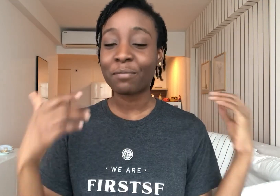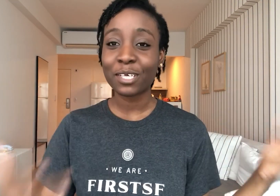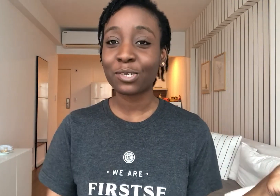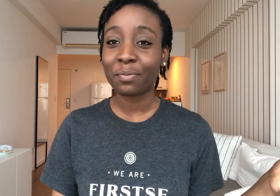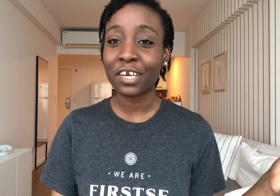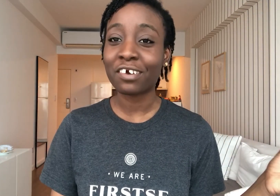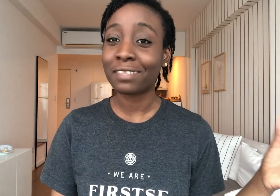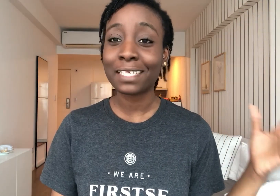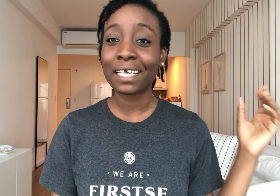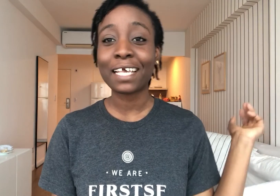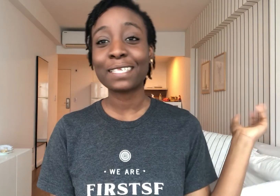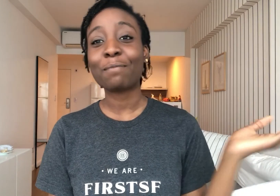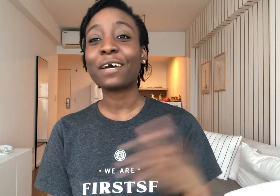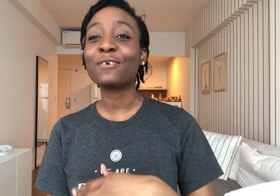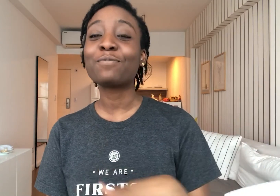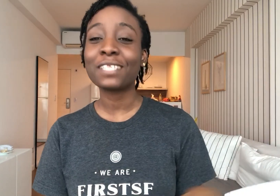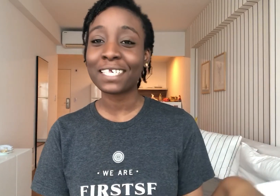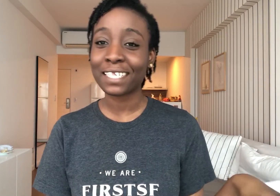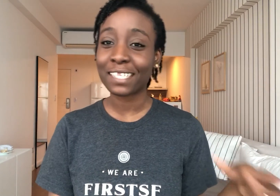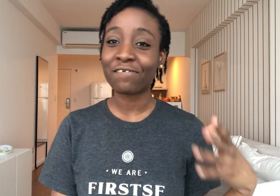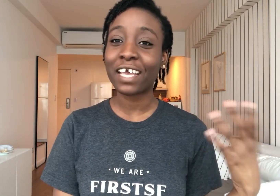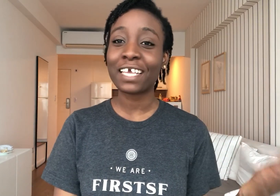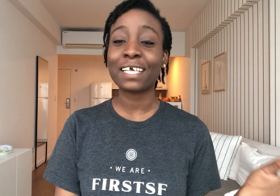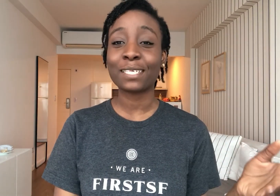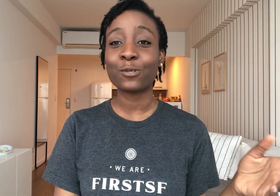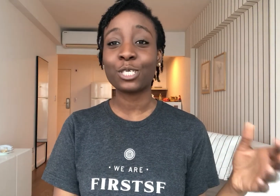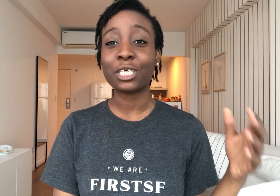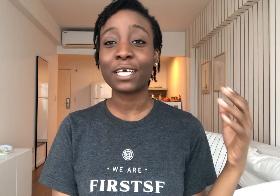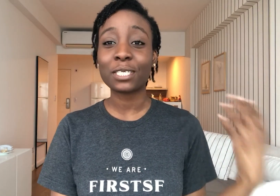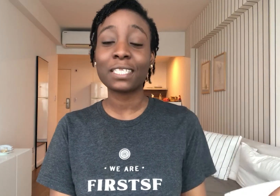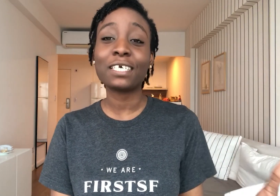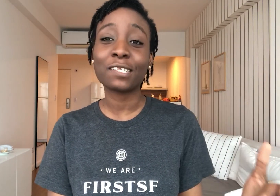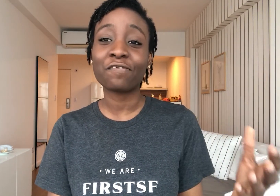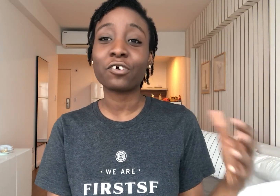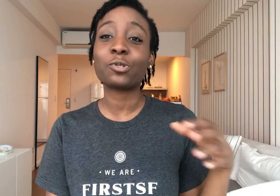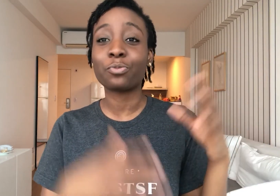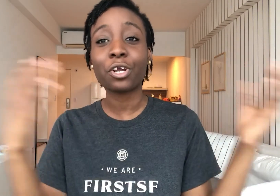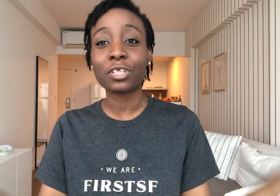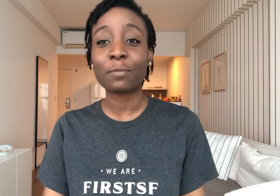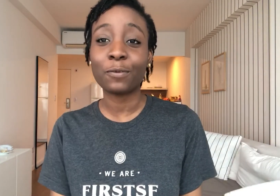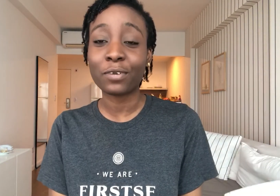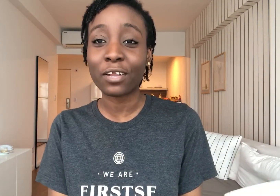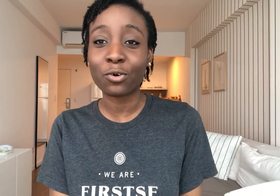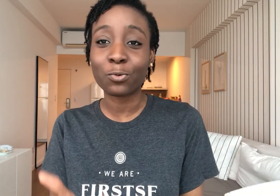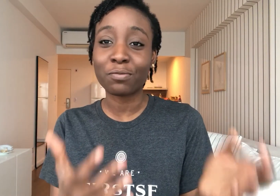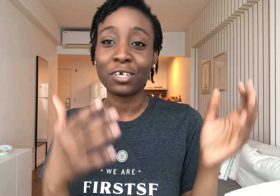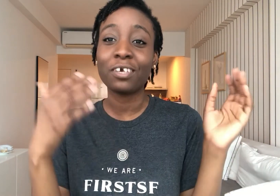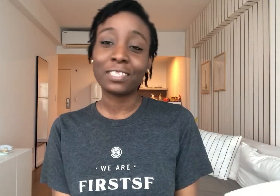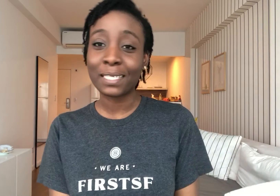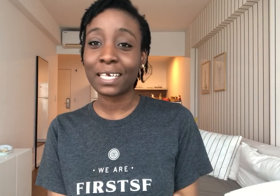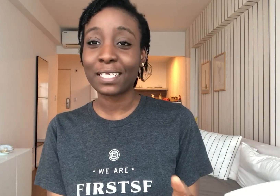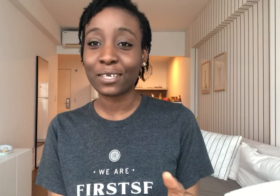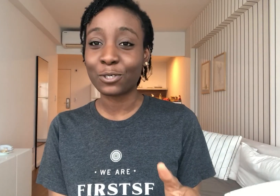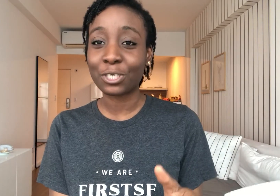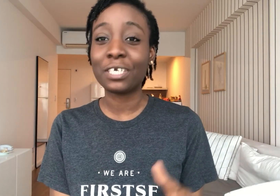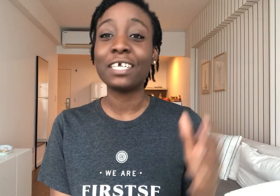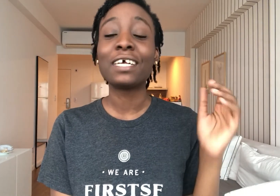messed up any of these signs I'm by no means a certified ASL teacher, I just think it's fun to bring other people along with me on this ASL journey.